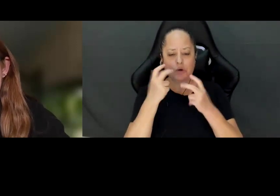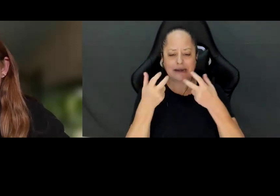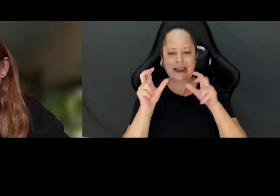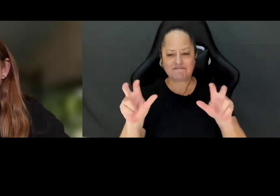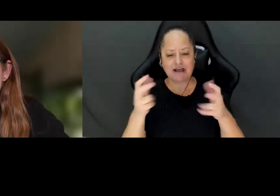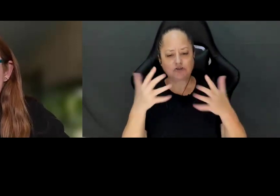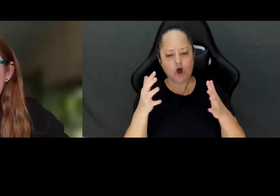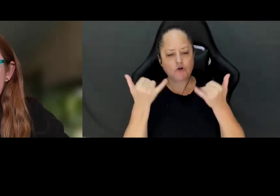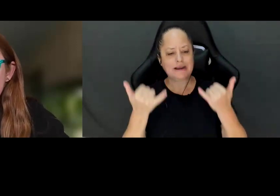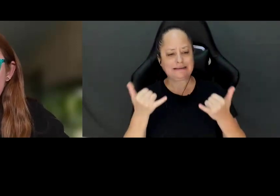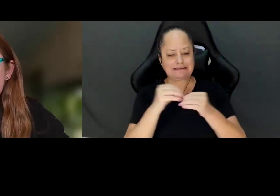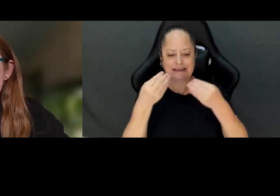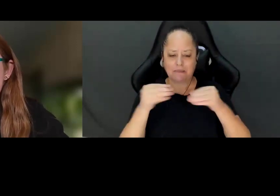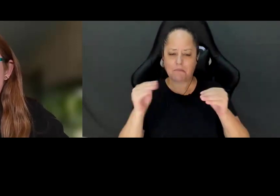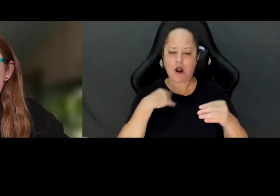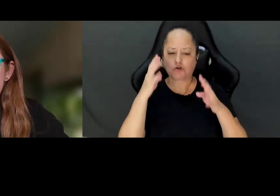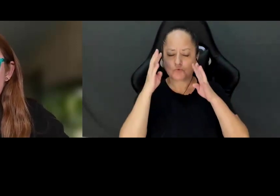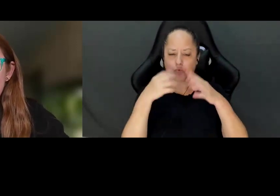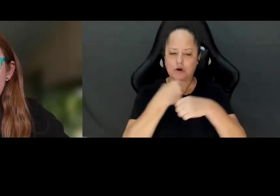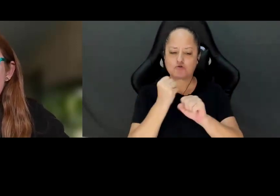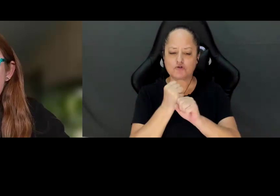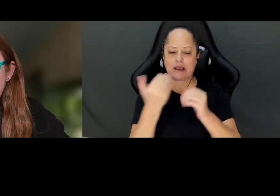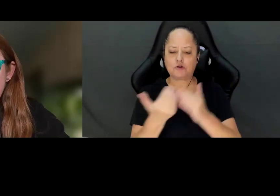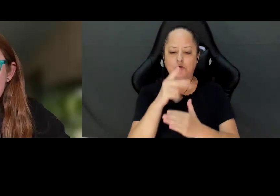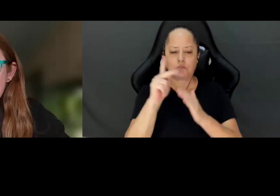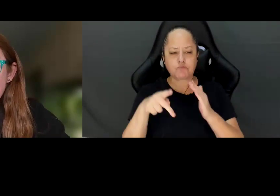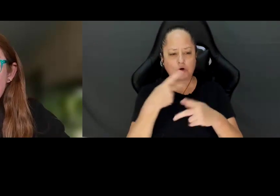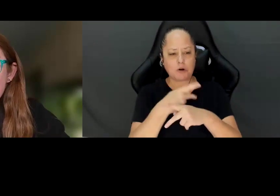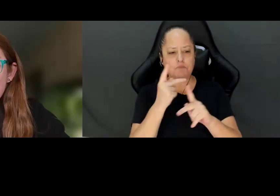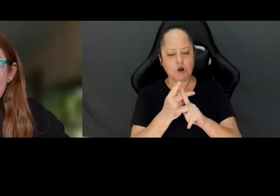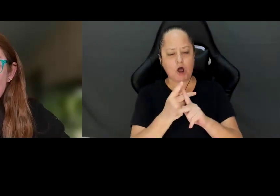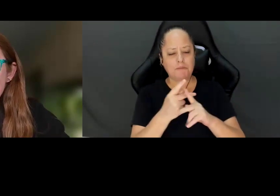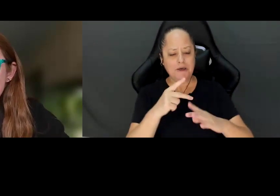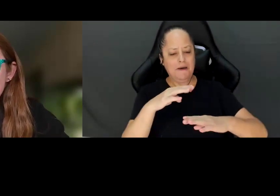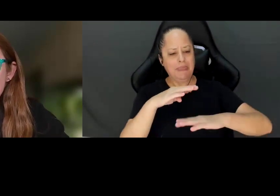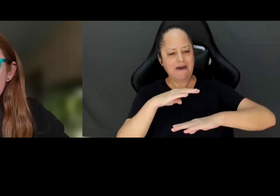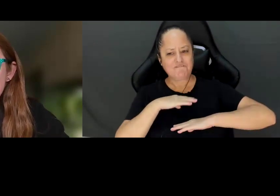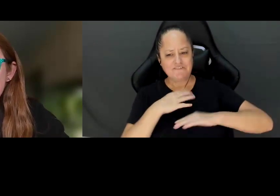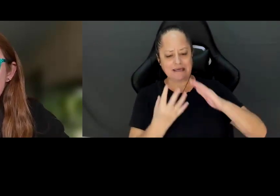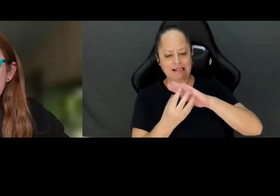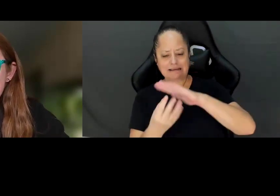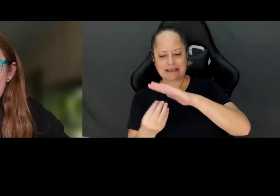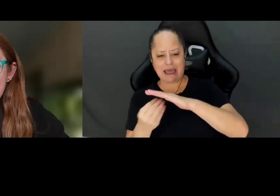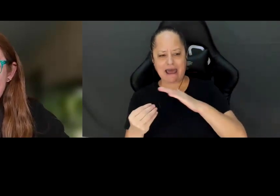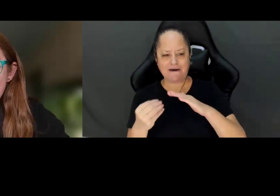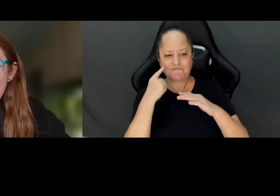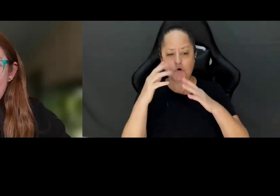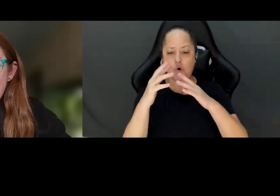We are trying to create new programs and products that fill gaps for diverse small businesses.